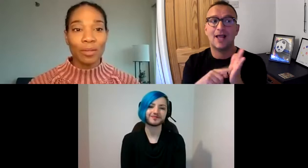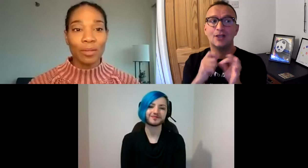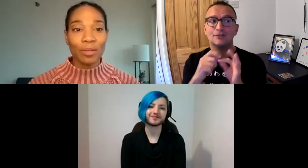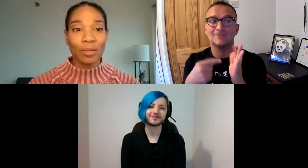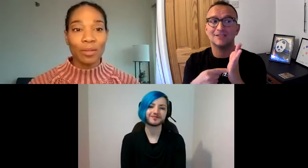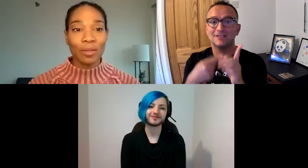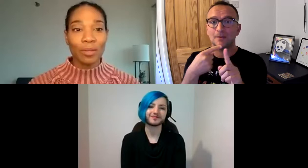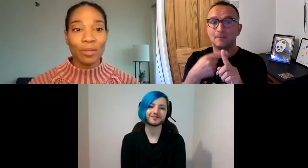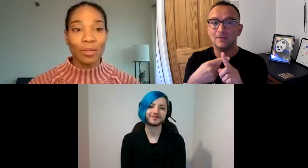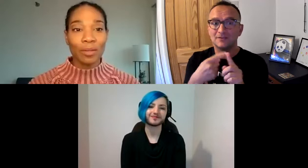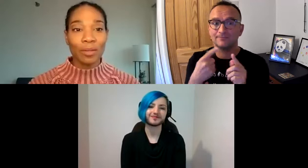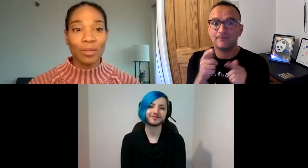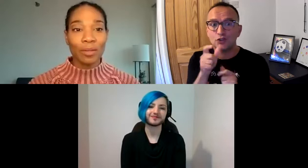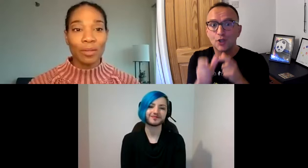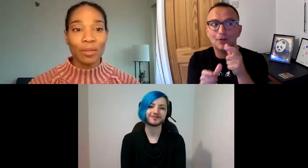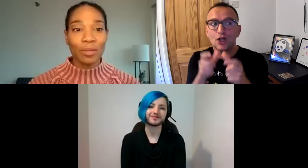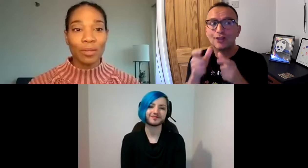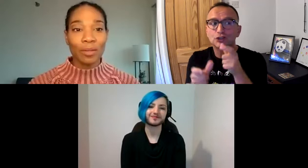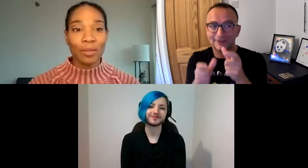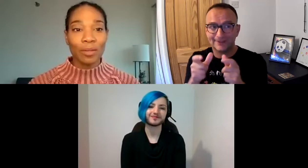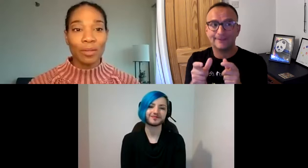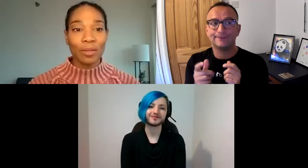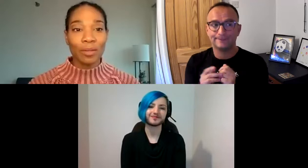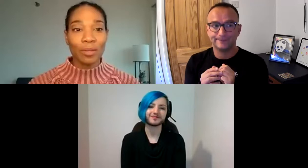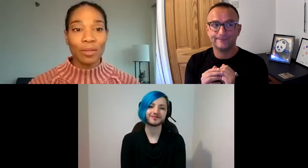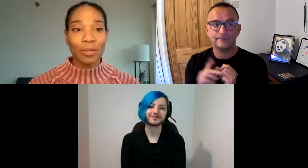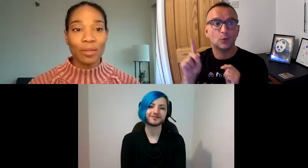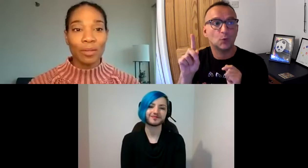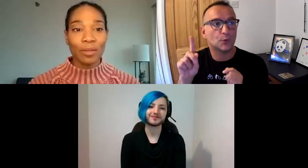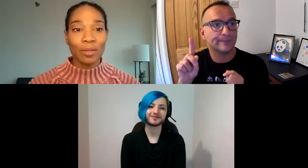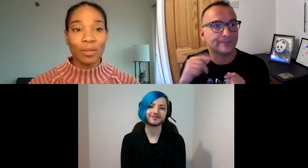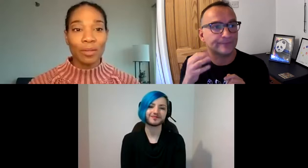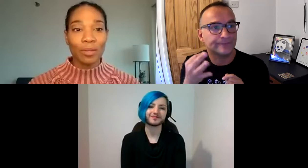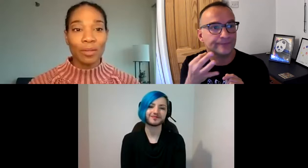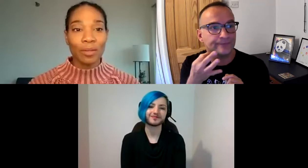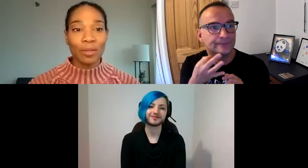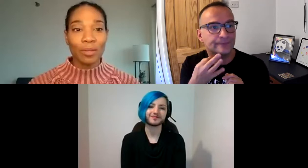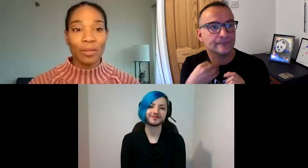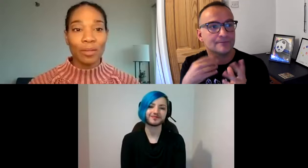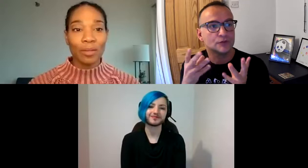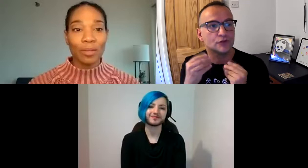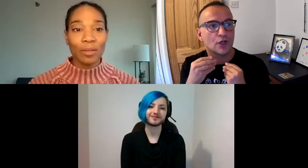to be LGBTIQA+ and part of the deaf community, what is that beautiful experience?